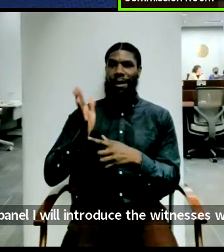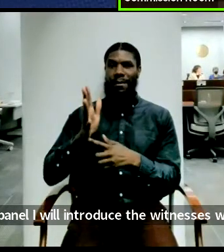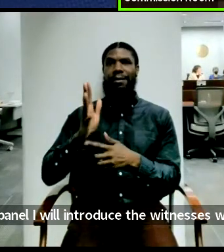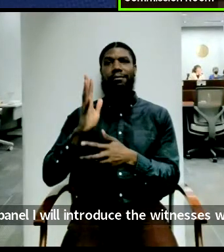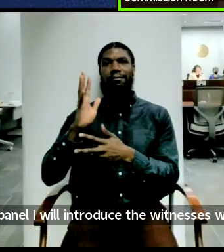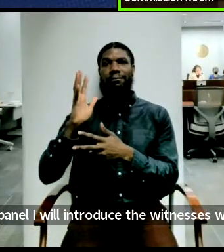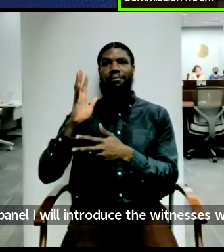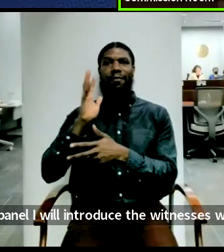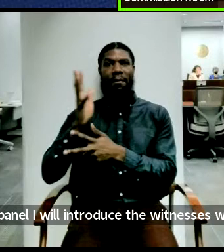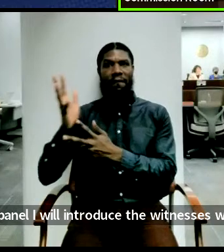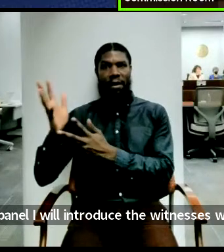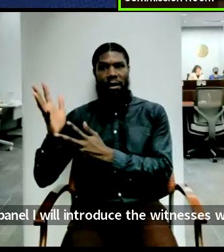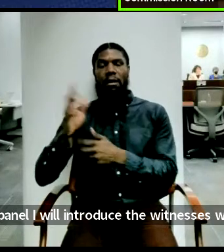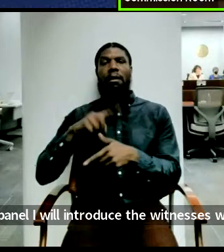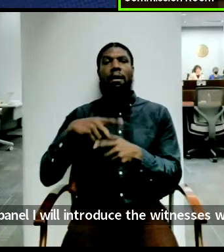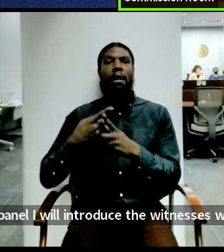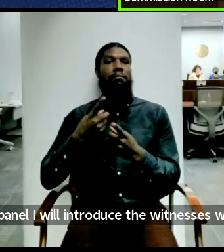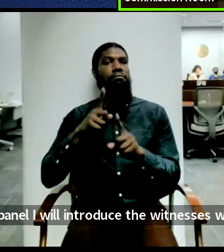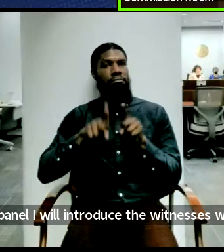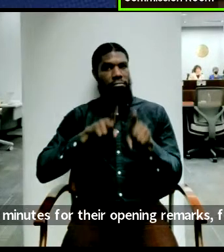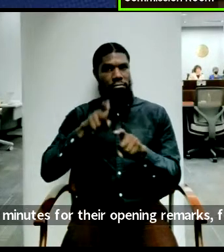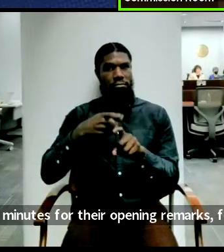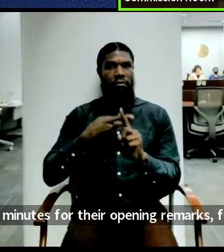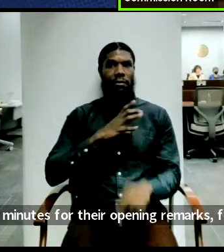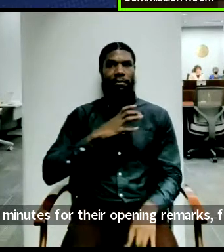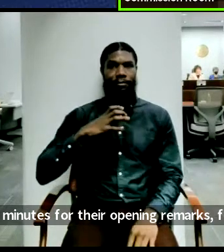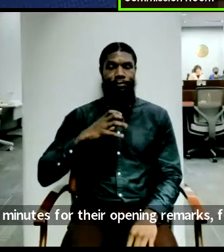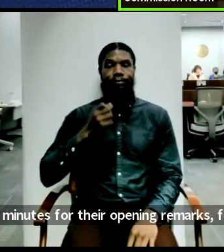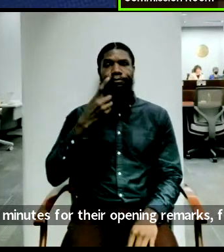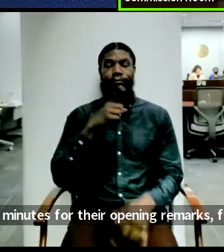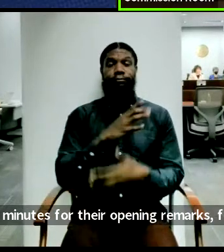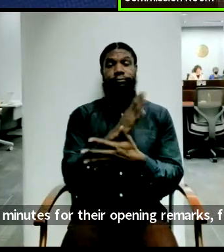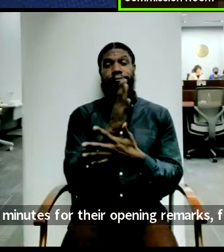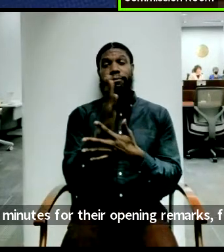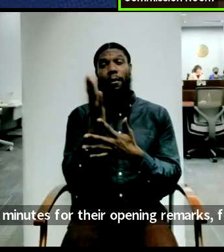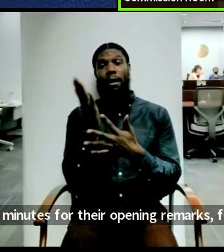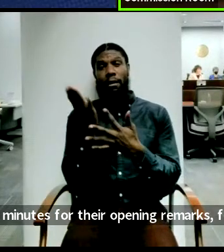the Commission. We will take a ten-minute break between the first and second panel,